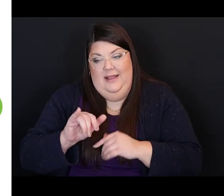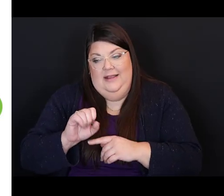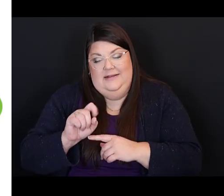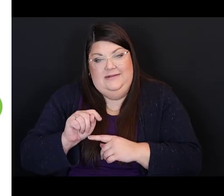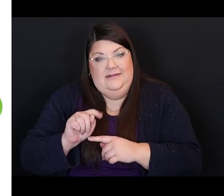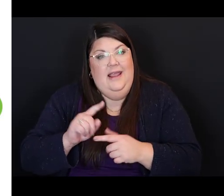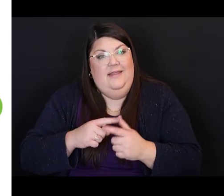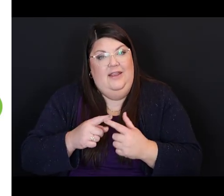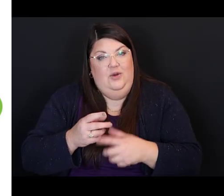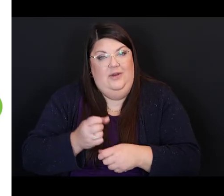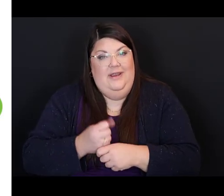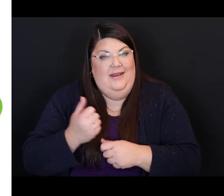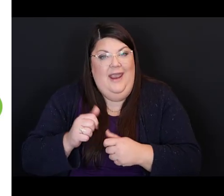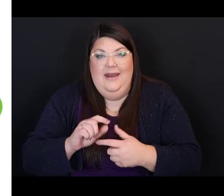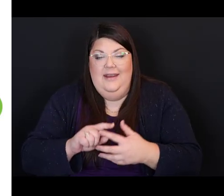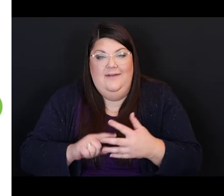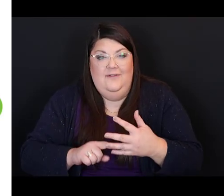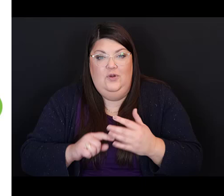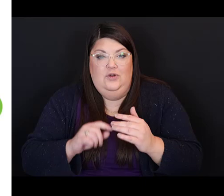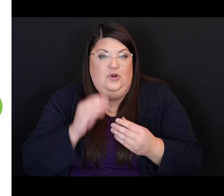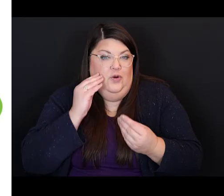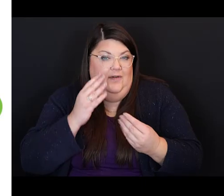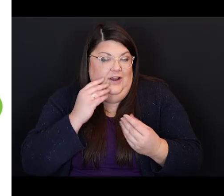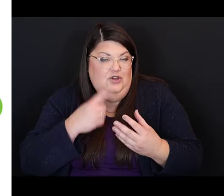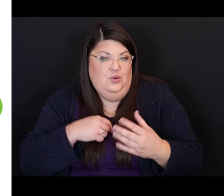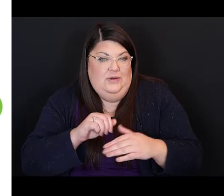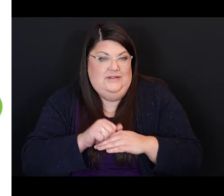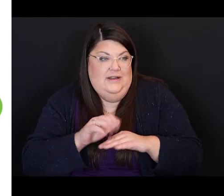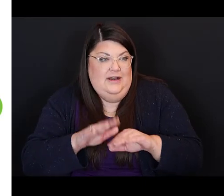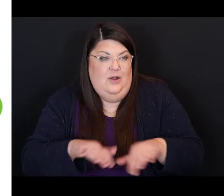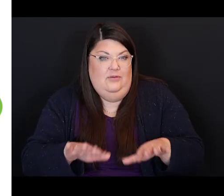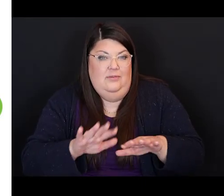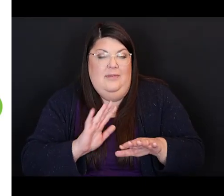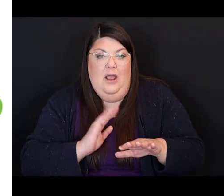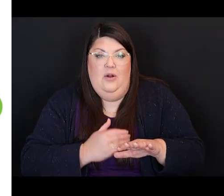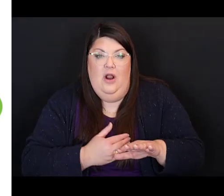and that way you can get any of the notifications we send out about any of our training products.